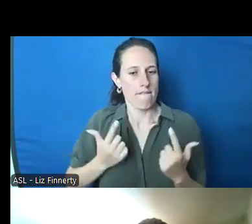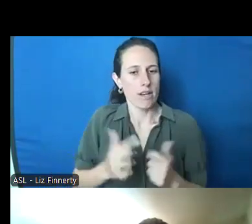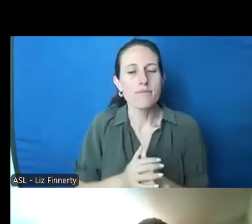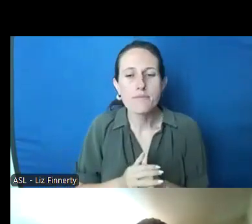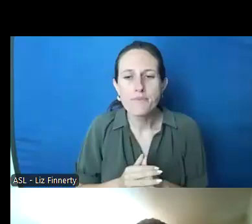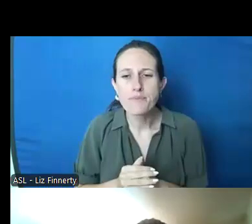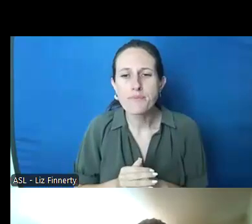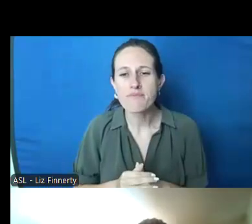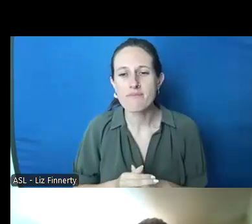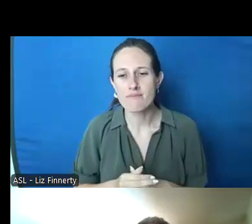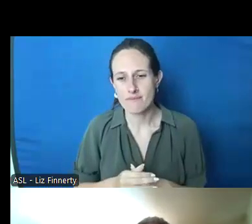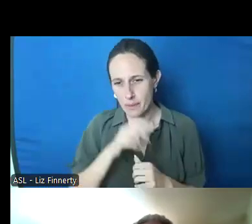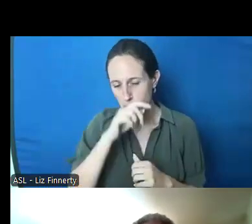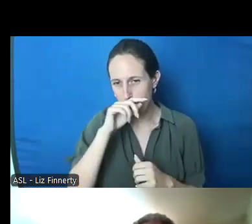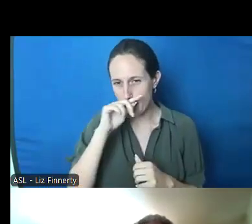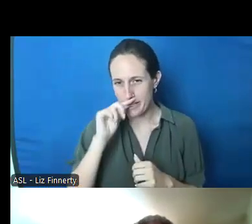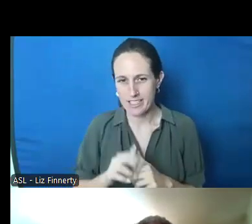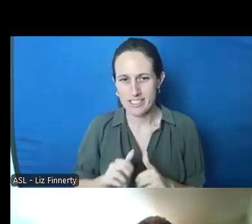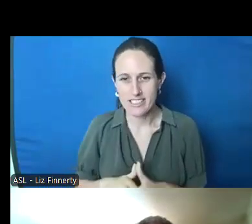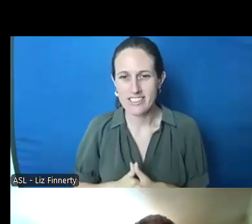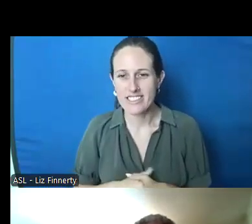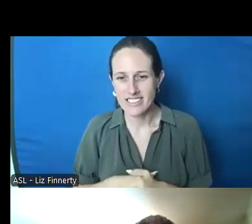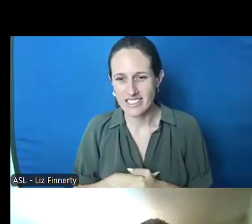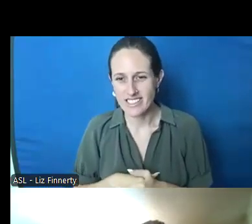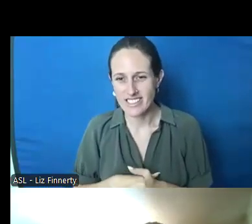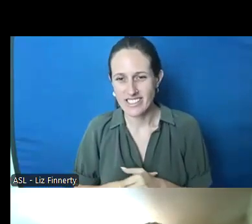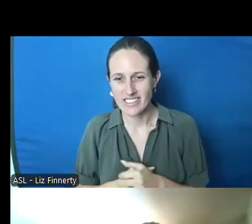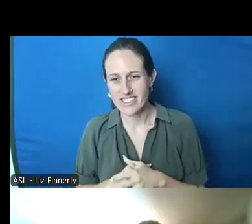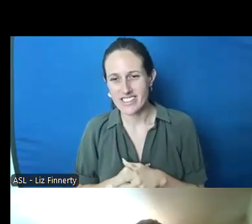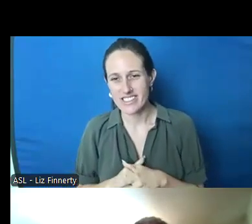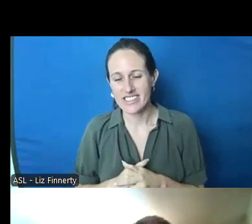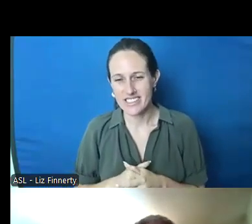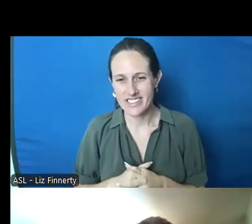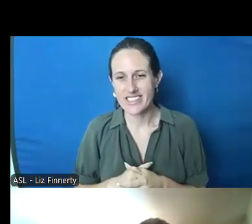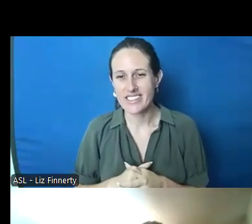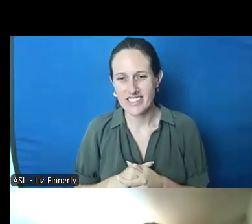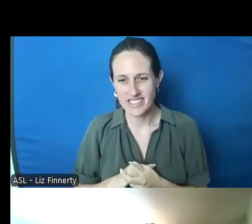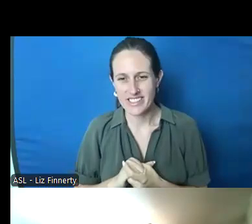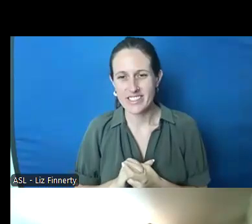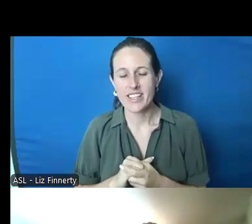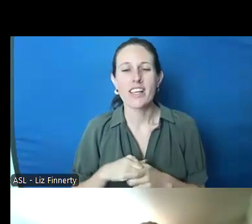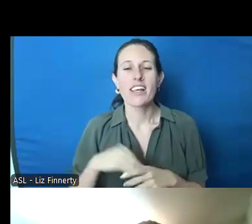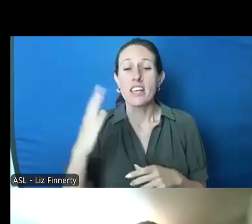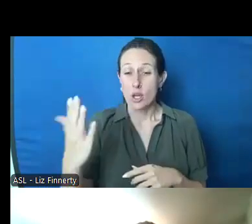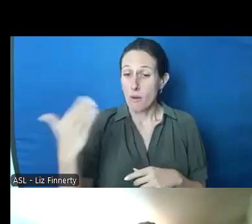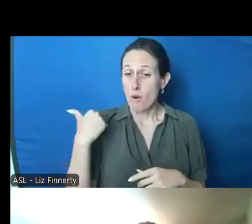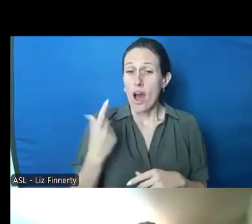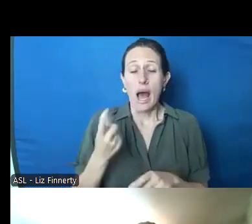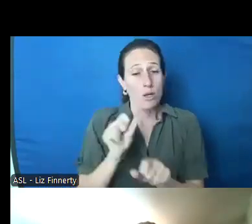but I identify myself as a person with a disability when I'm discriminated against a job I had. I was doing great in a